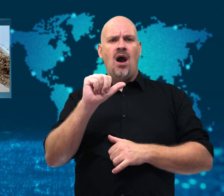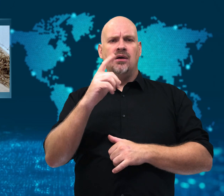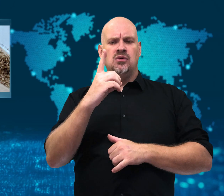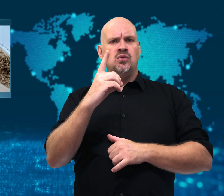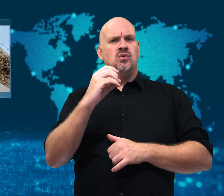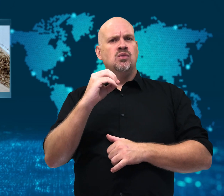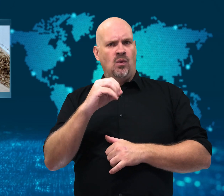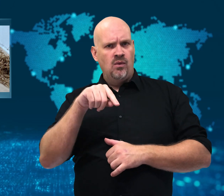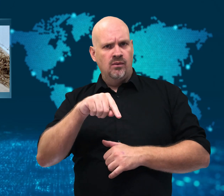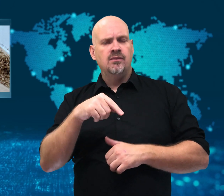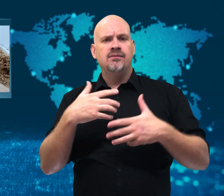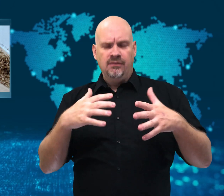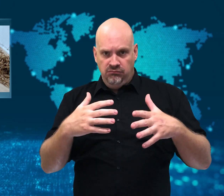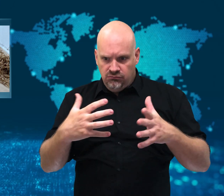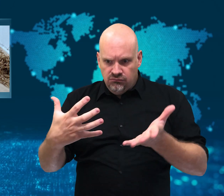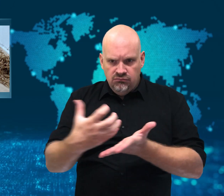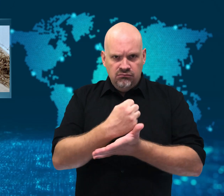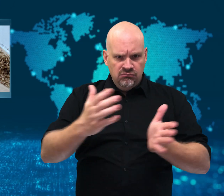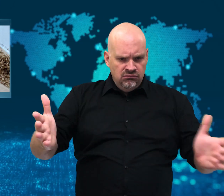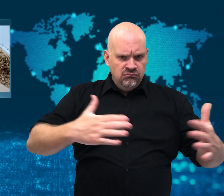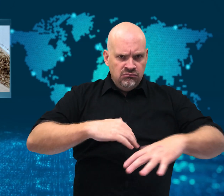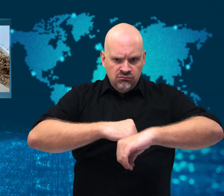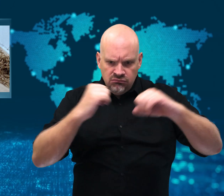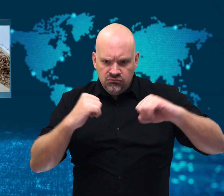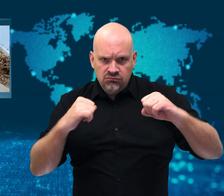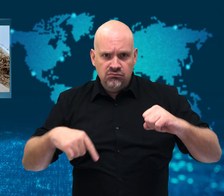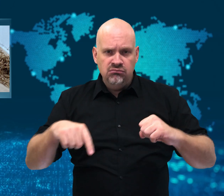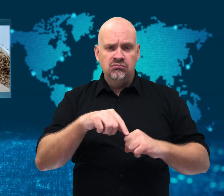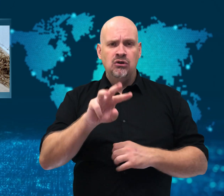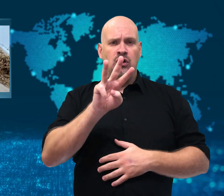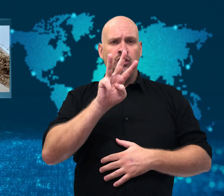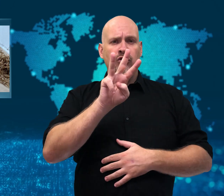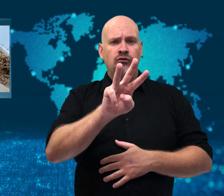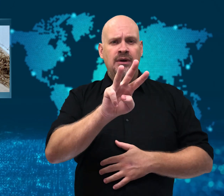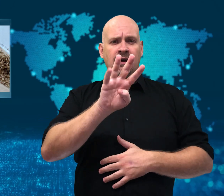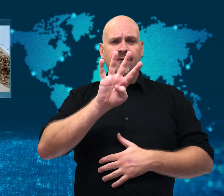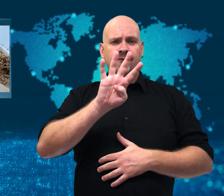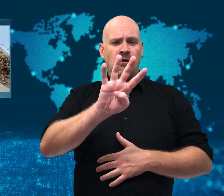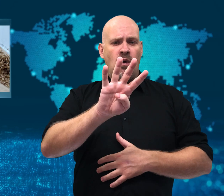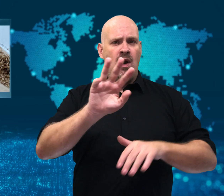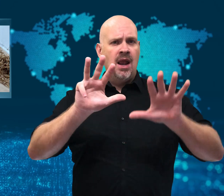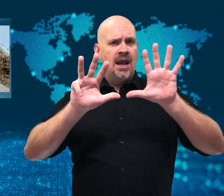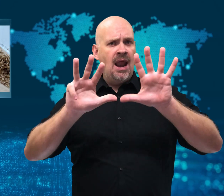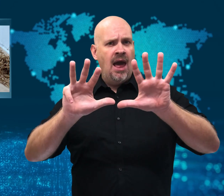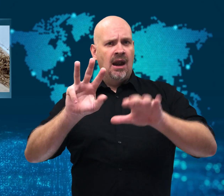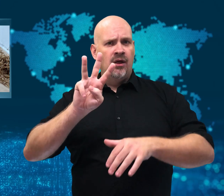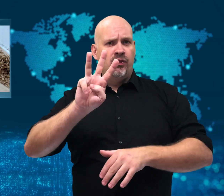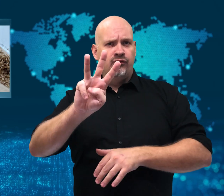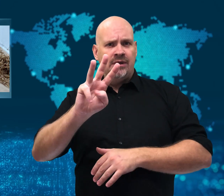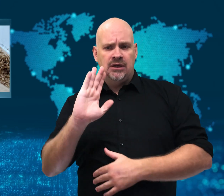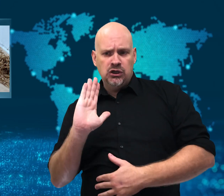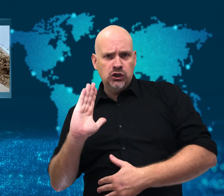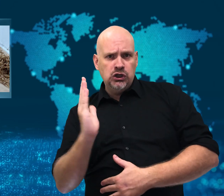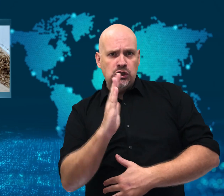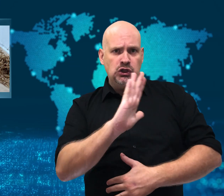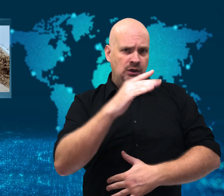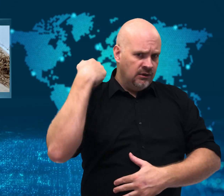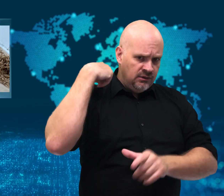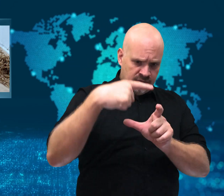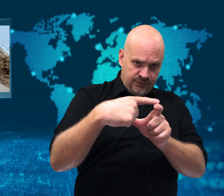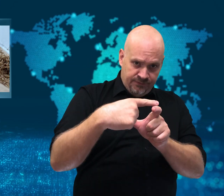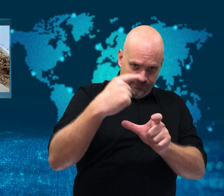fish swim bladders at Bogota’s El Dorado International Airport.